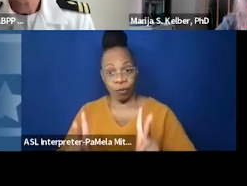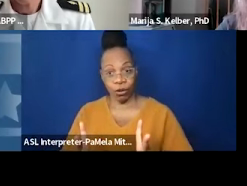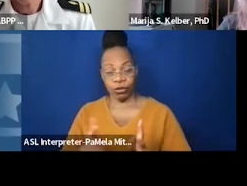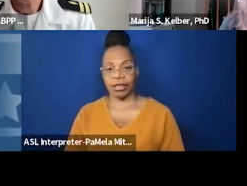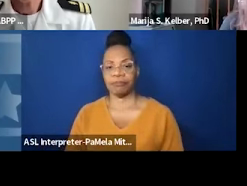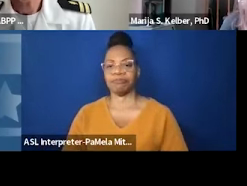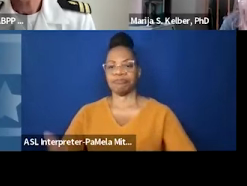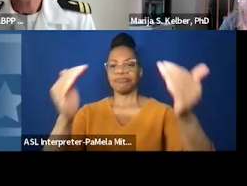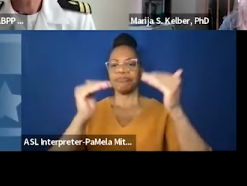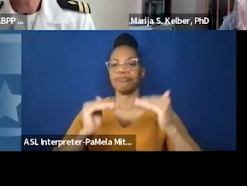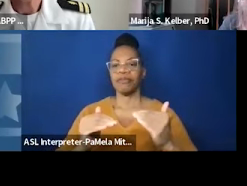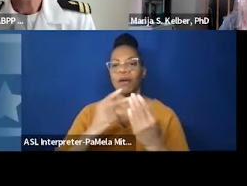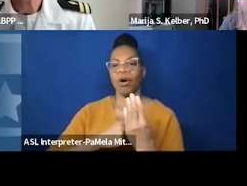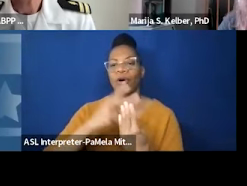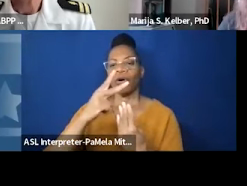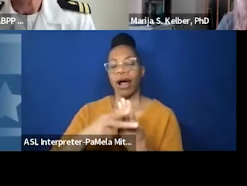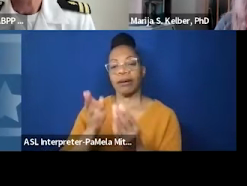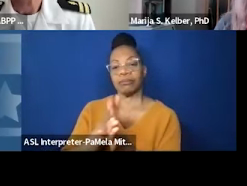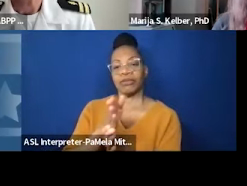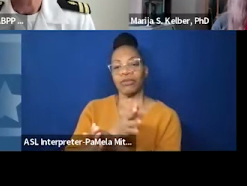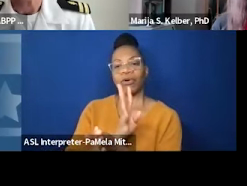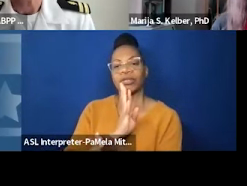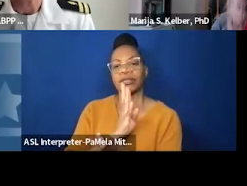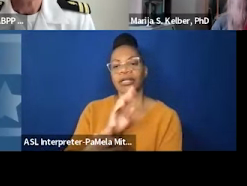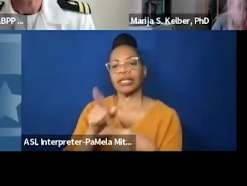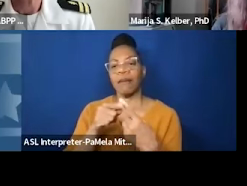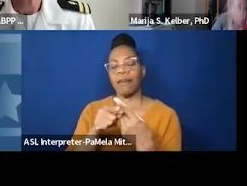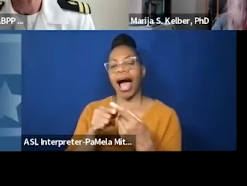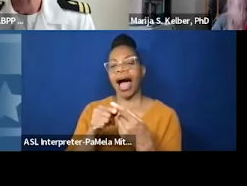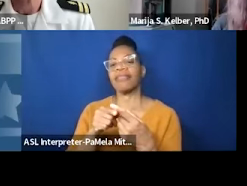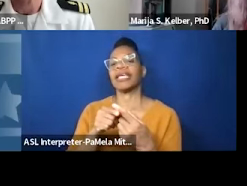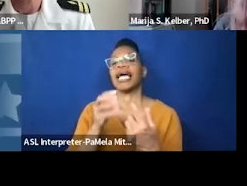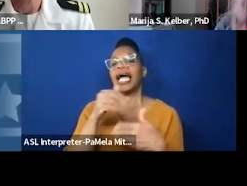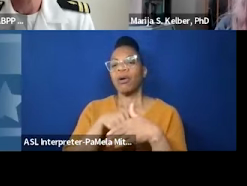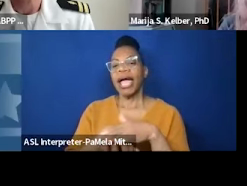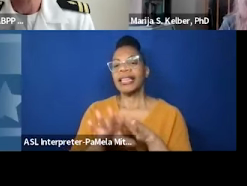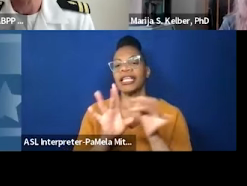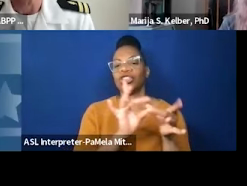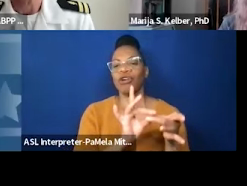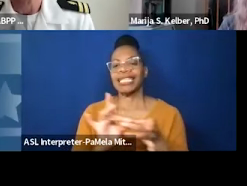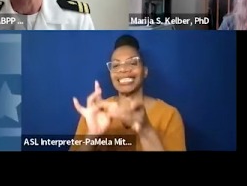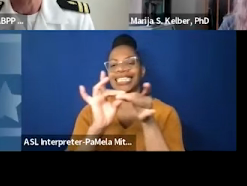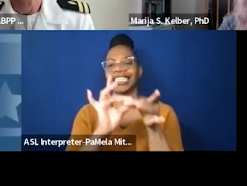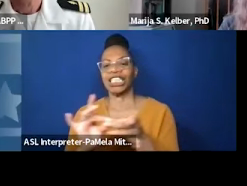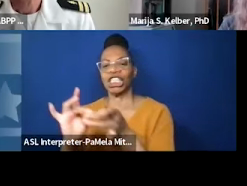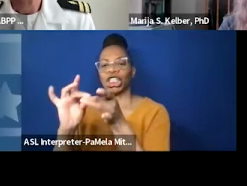The next program, which I previously mentioned was the inTransition program and inTransition helps service members connect with care.